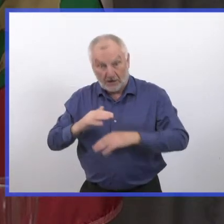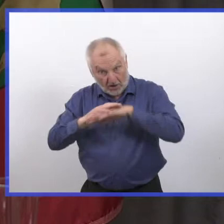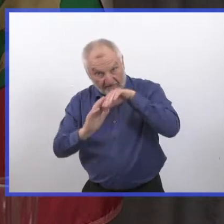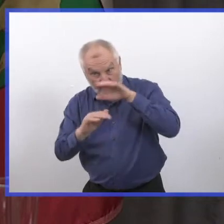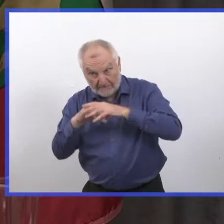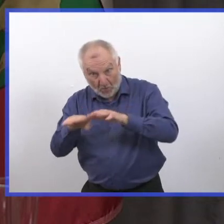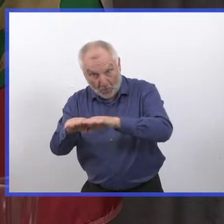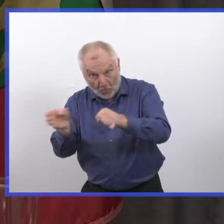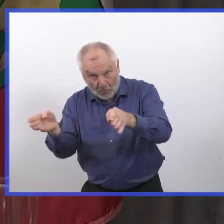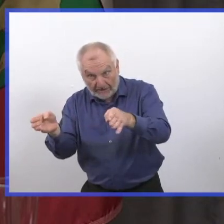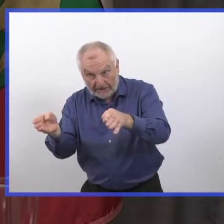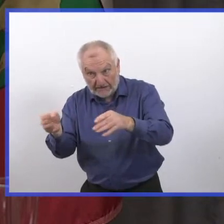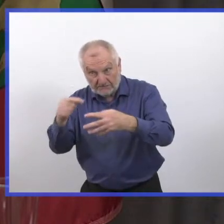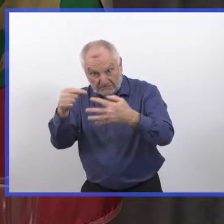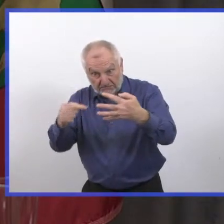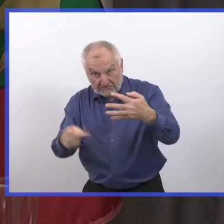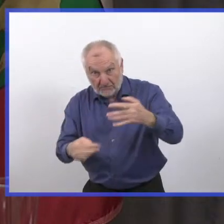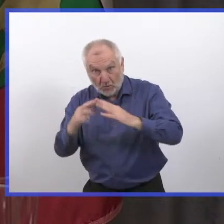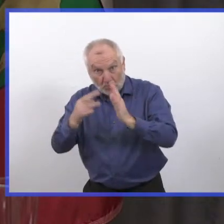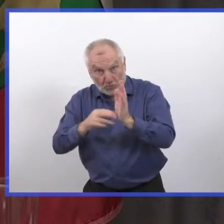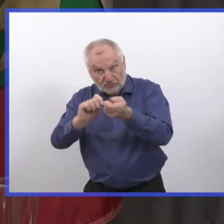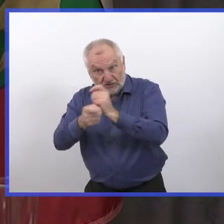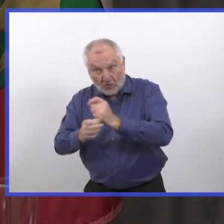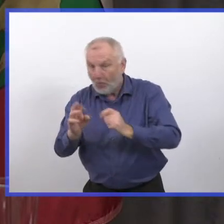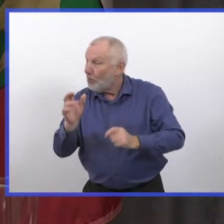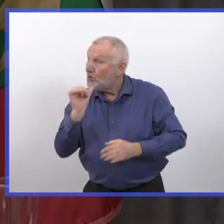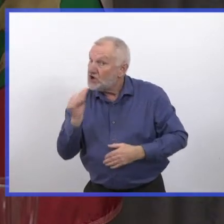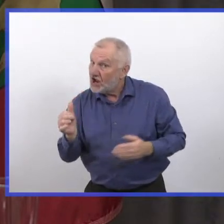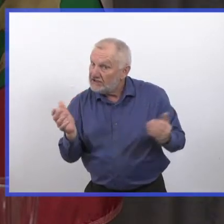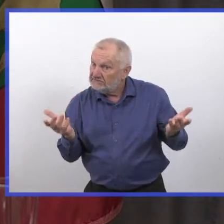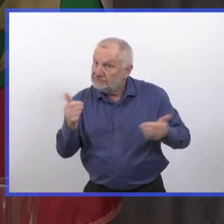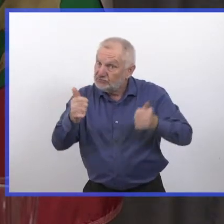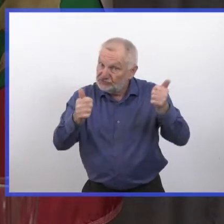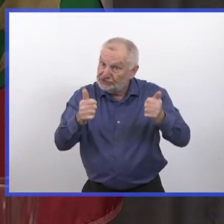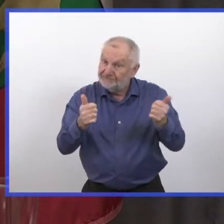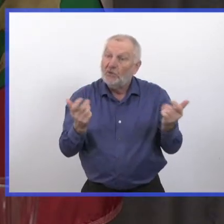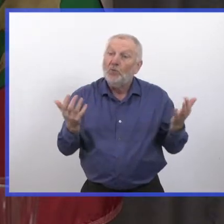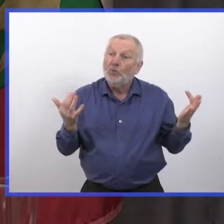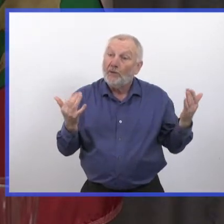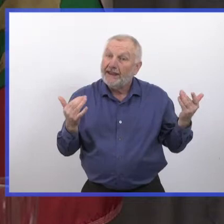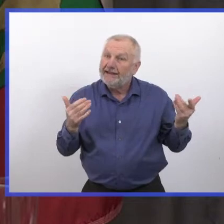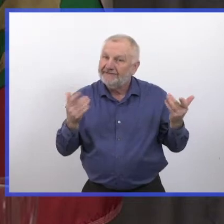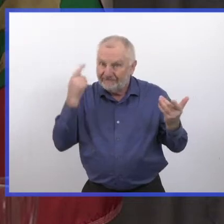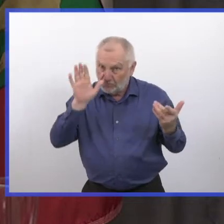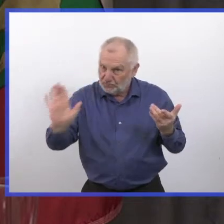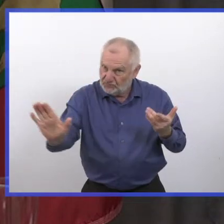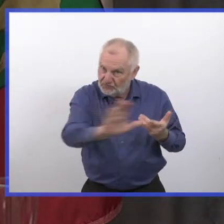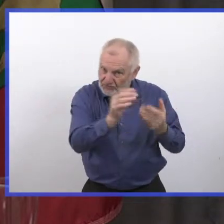C'est pourquoi il est très important de continuer de limiter les interactions physiques avec les autres